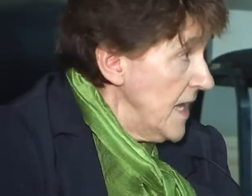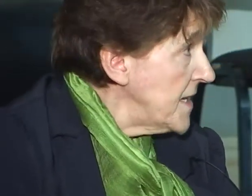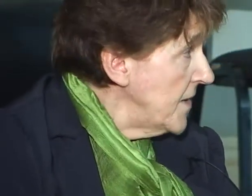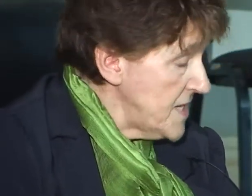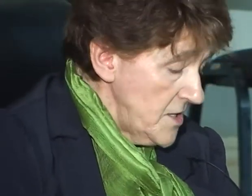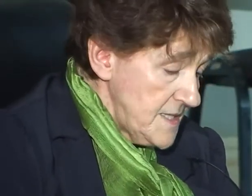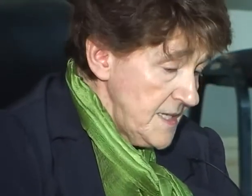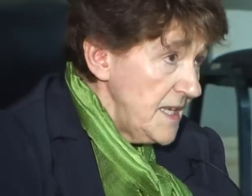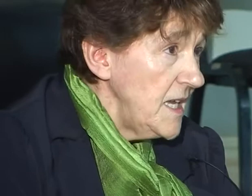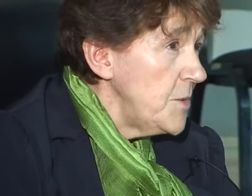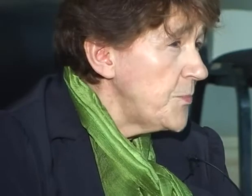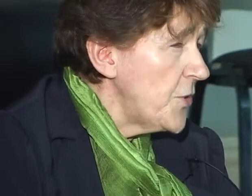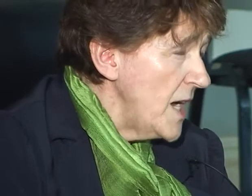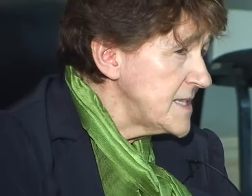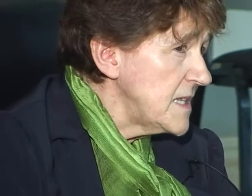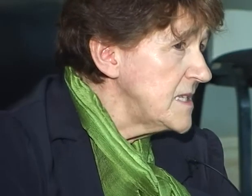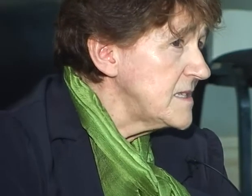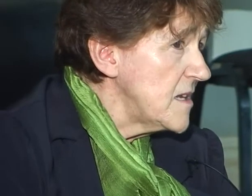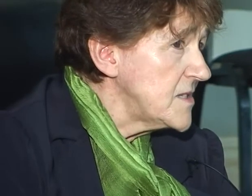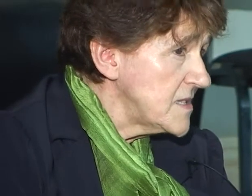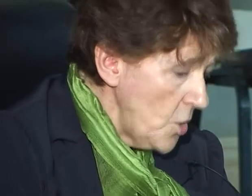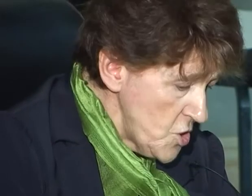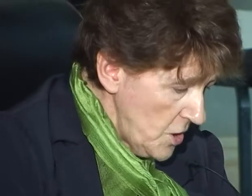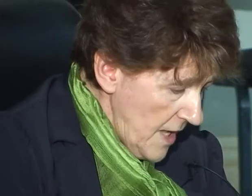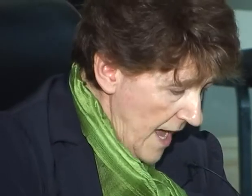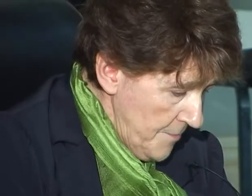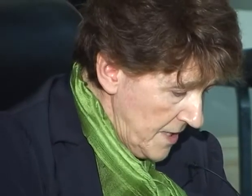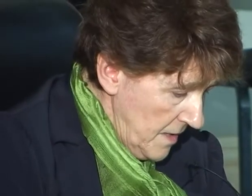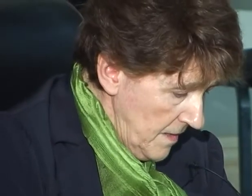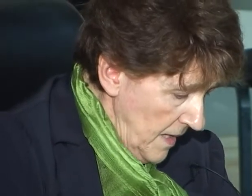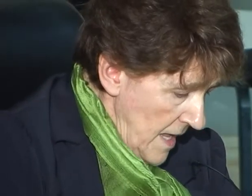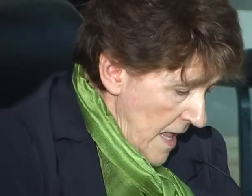It gives our city priceless social capital,